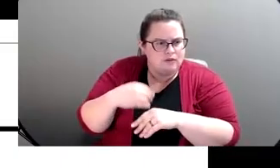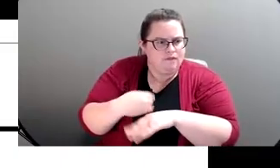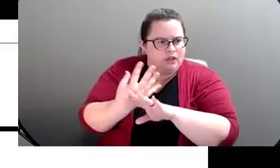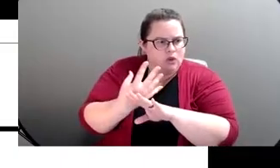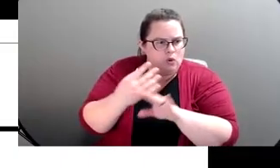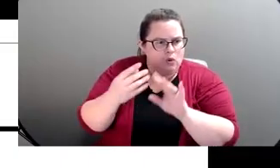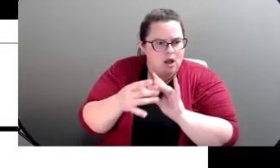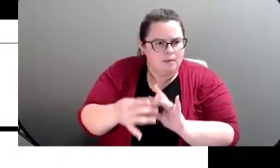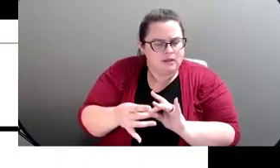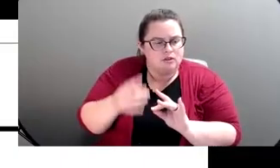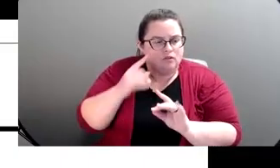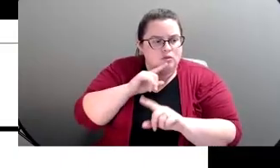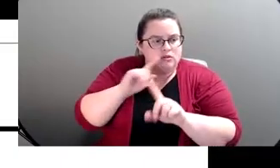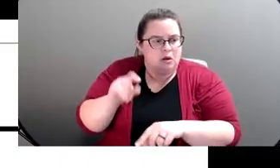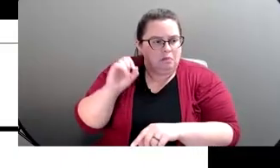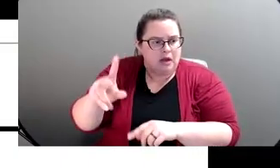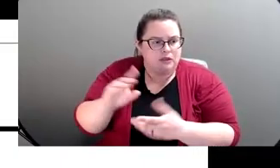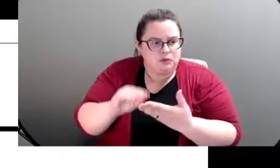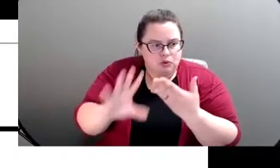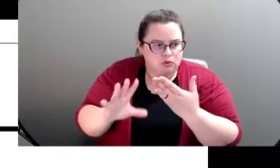And so again, that's another option that you can use.